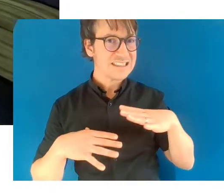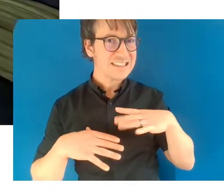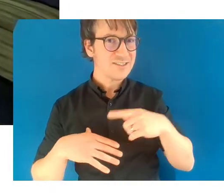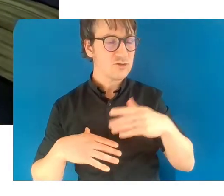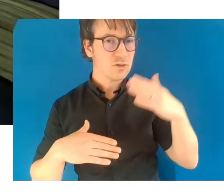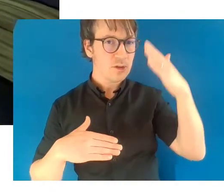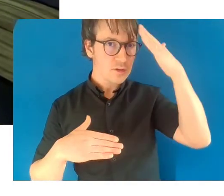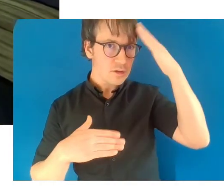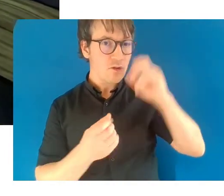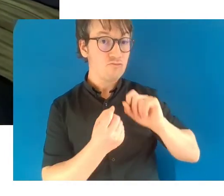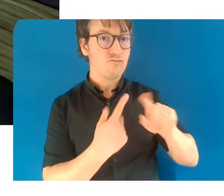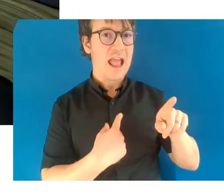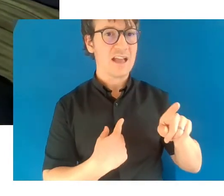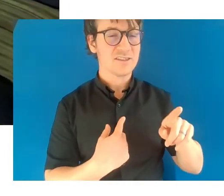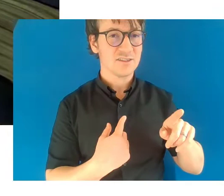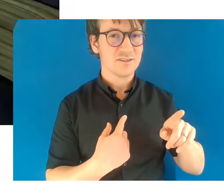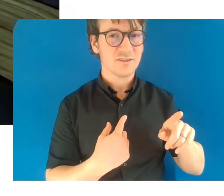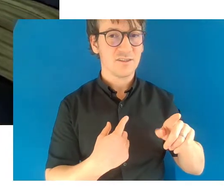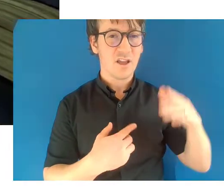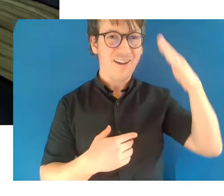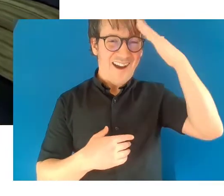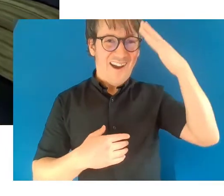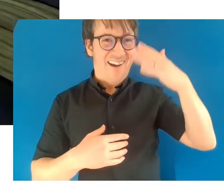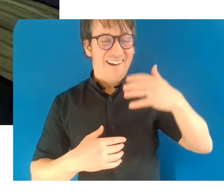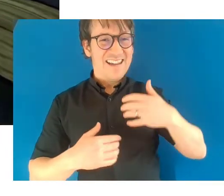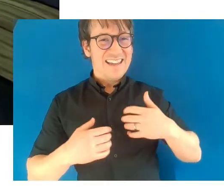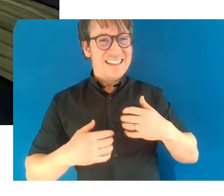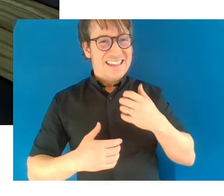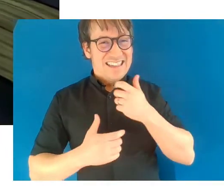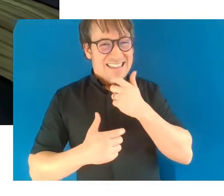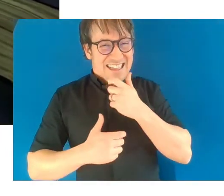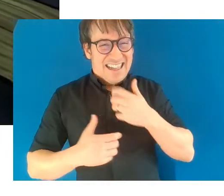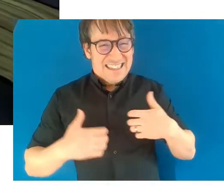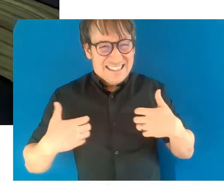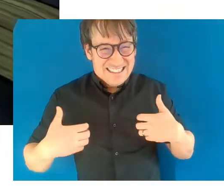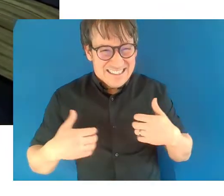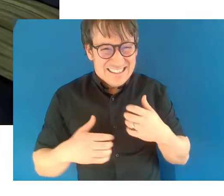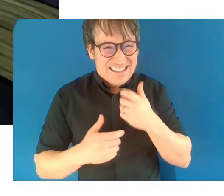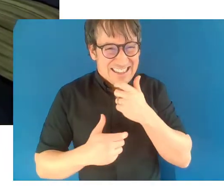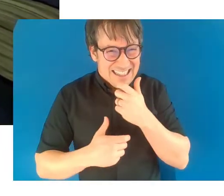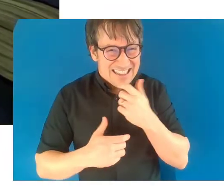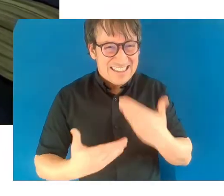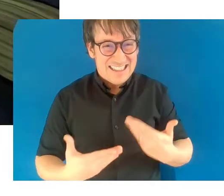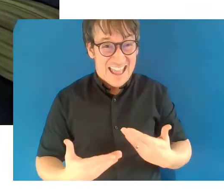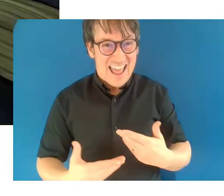[I’m ticklish today 5:06]. So did you hear that?